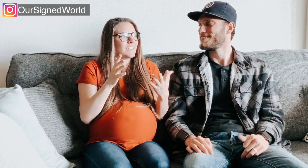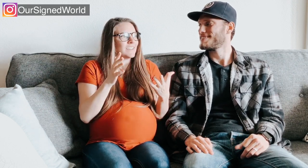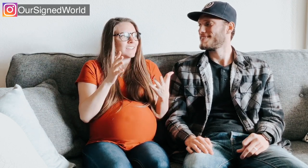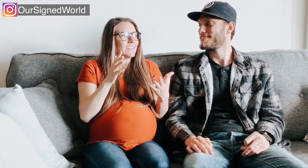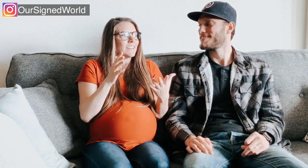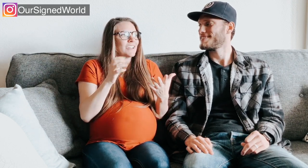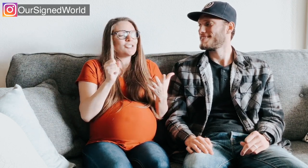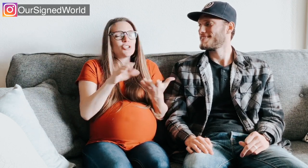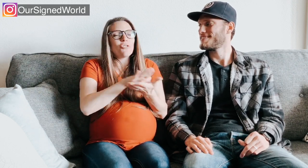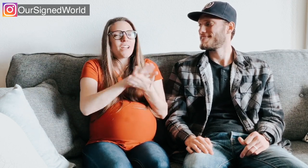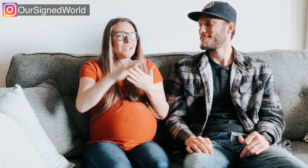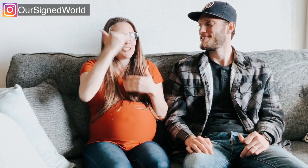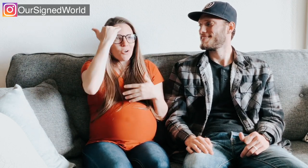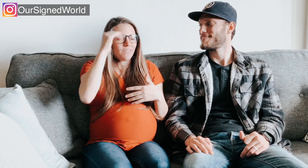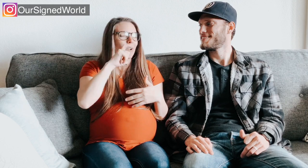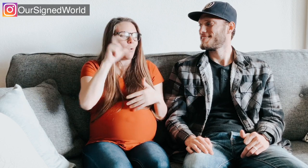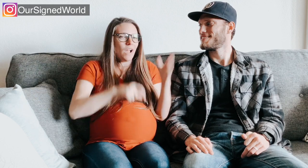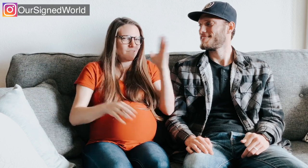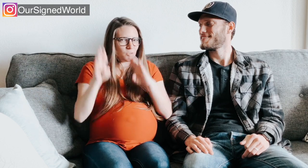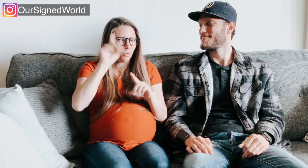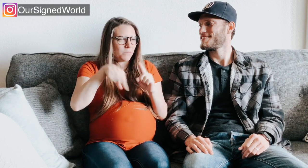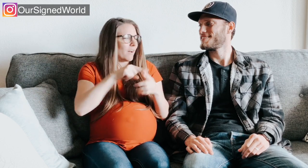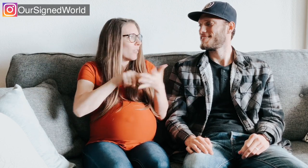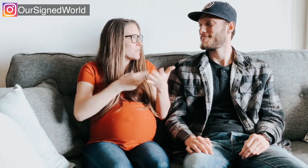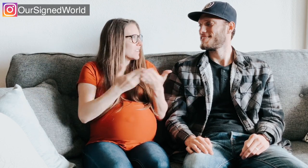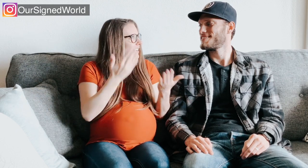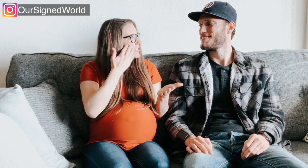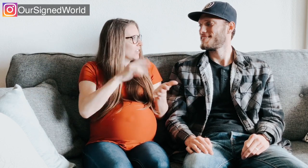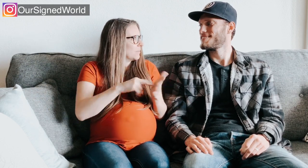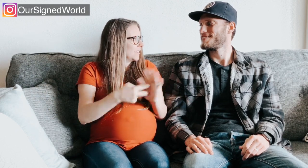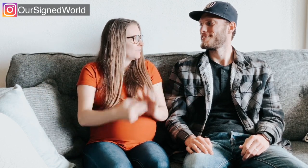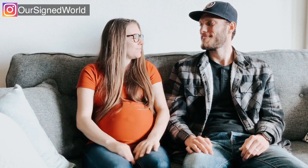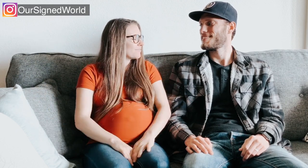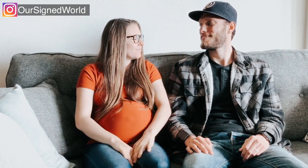It's so nice know that I won't have to worry about those things. You know what I mean?